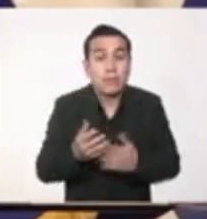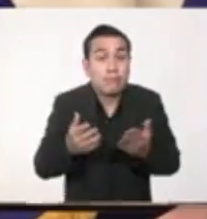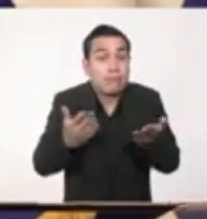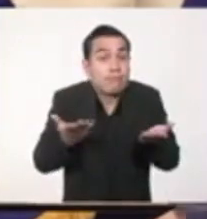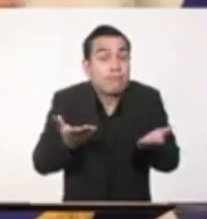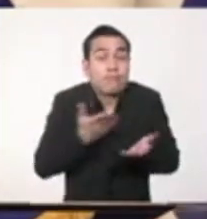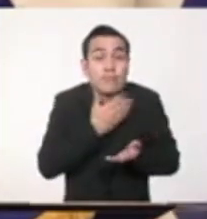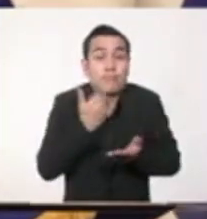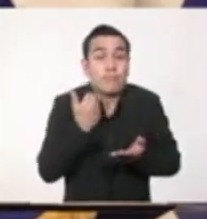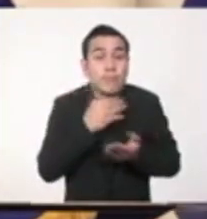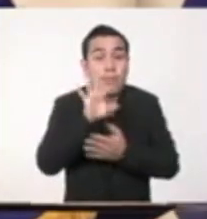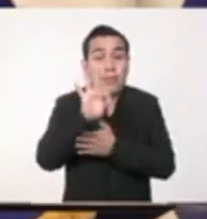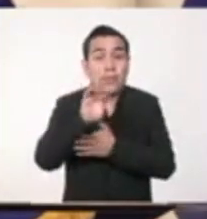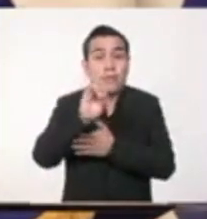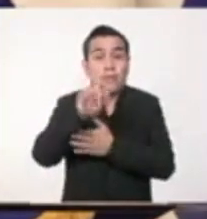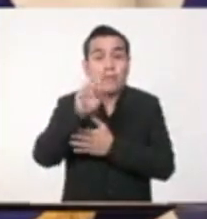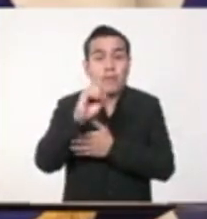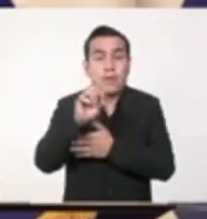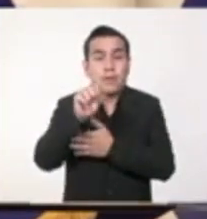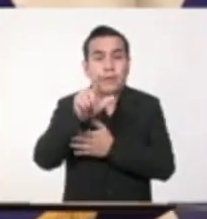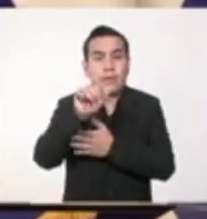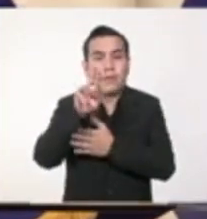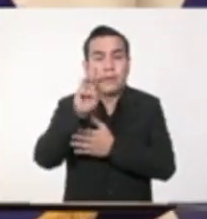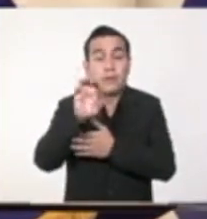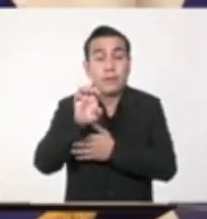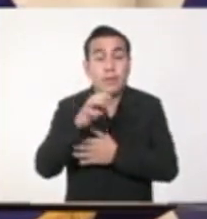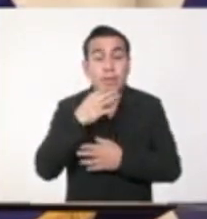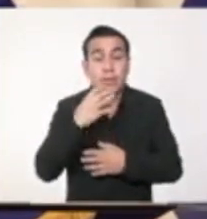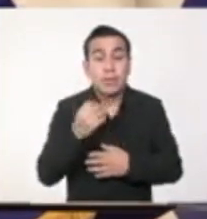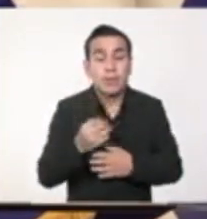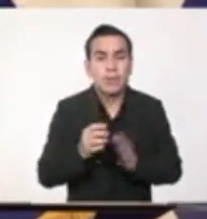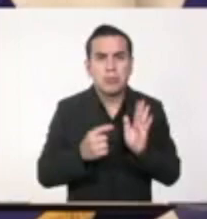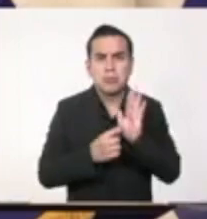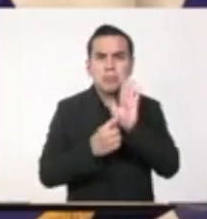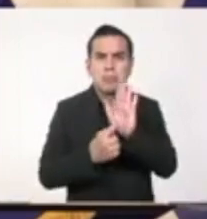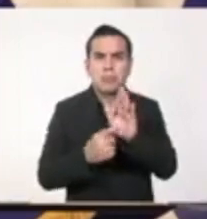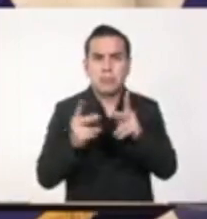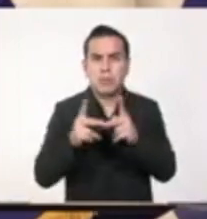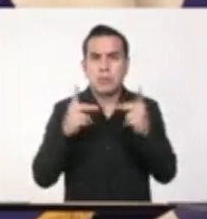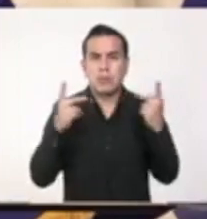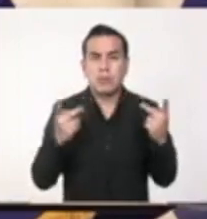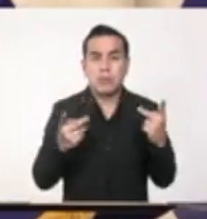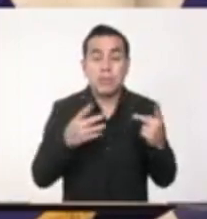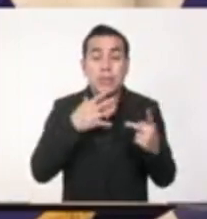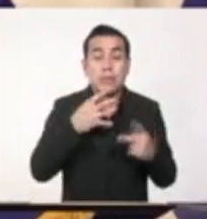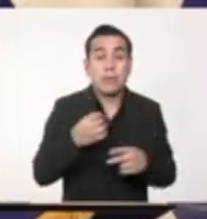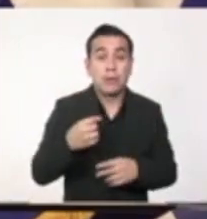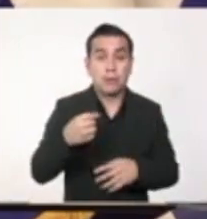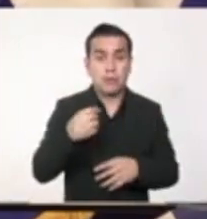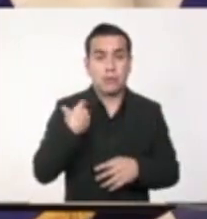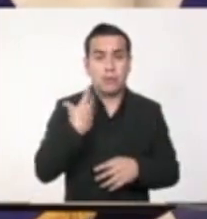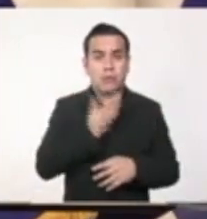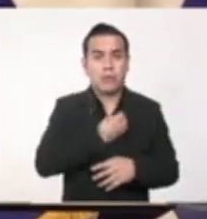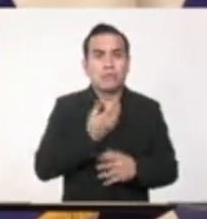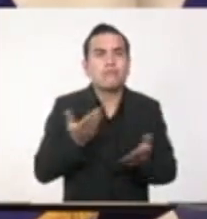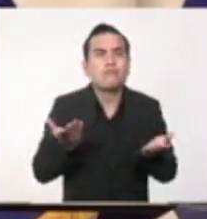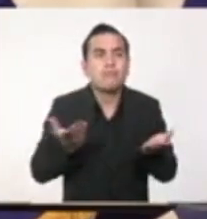listen to Fitosalume. What the newspaper says about Fito Cheers, it tells me that you don't have to do this, look at what